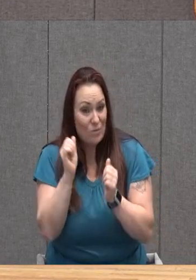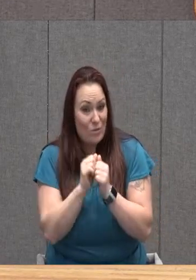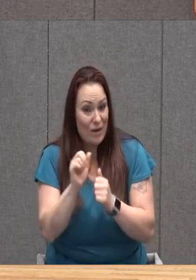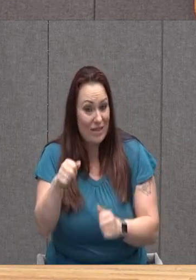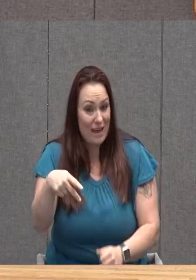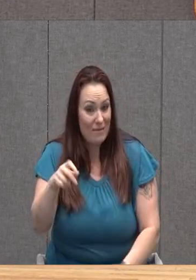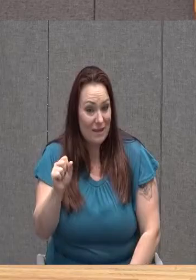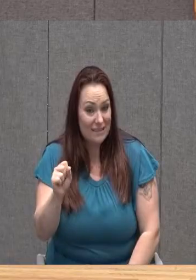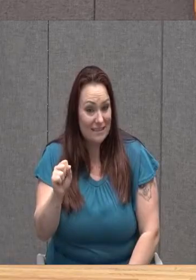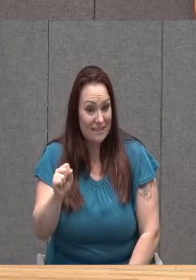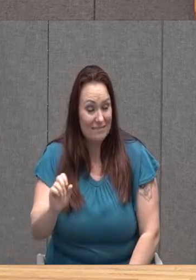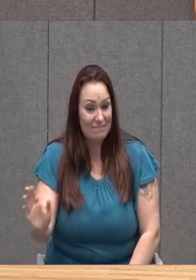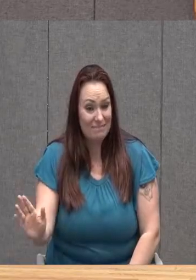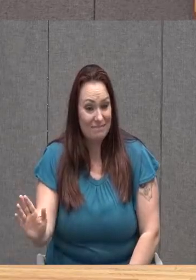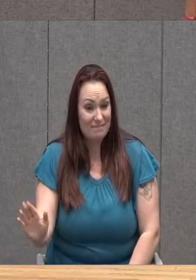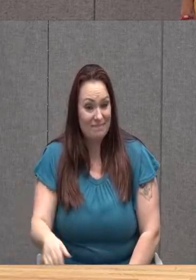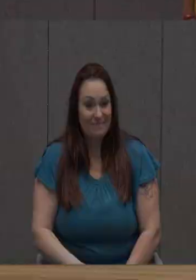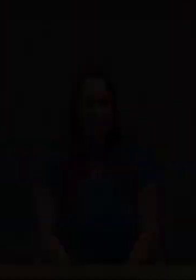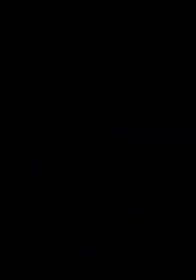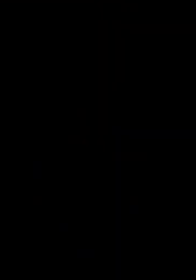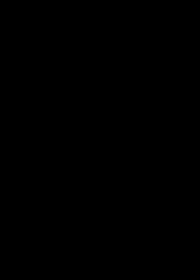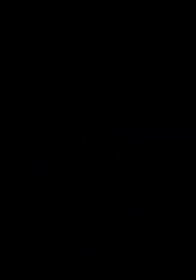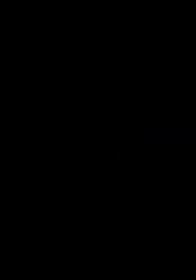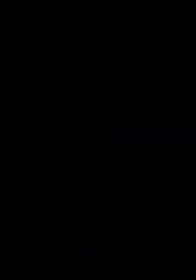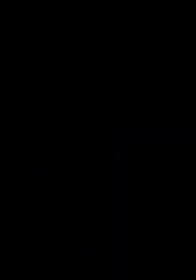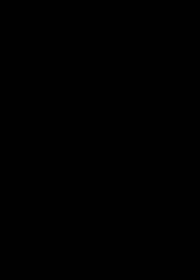(in foreign language)